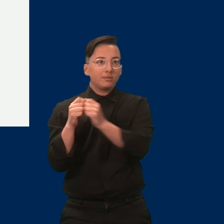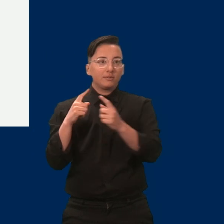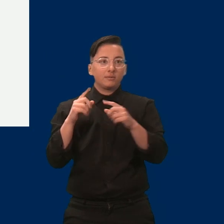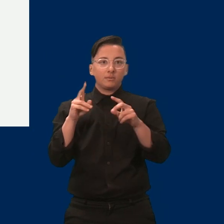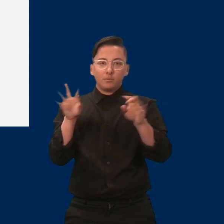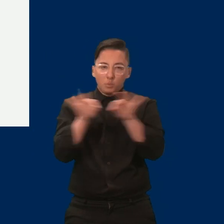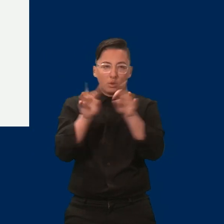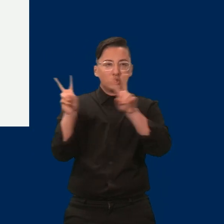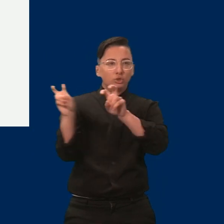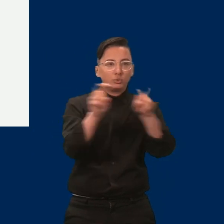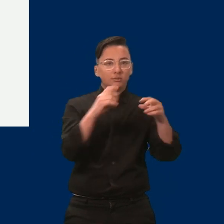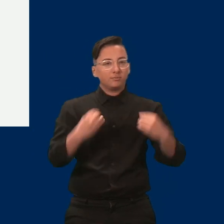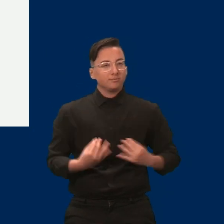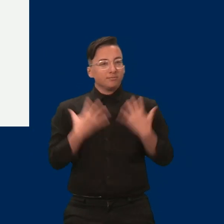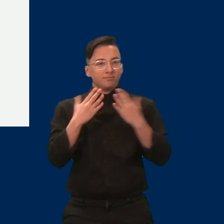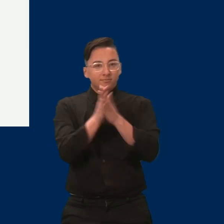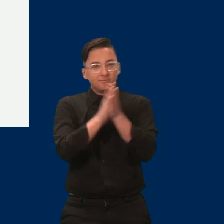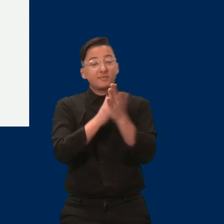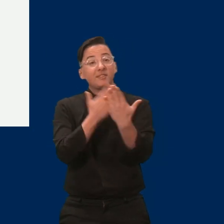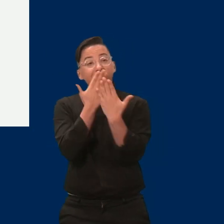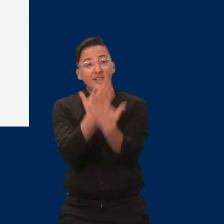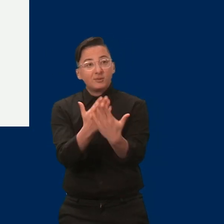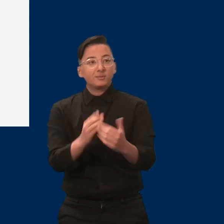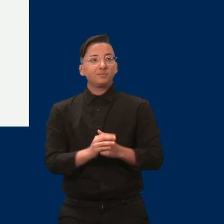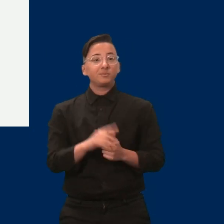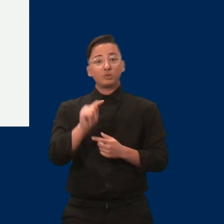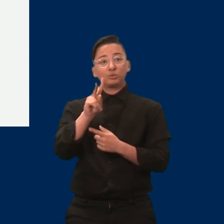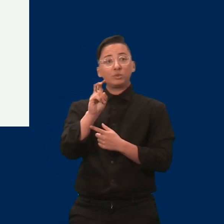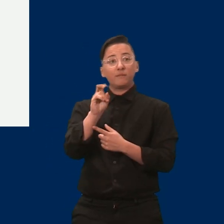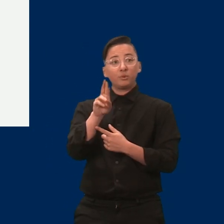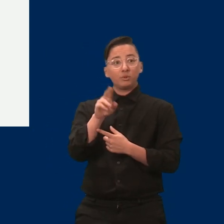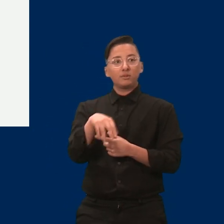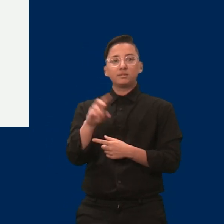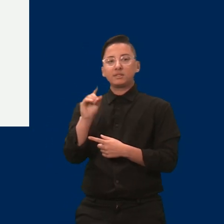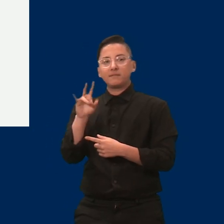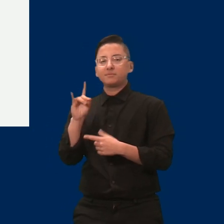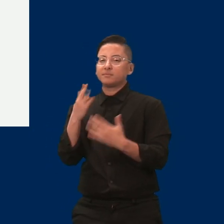and everyone on the call, thank you. I'd like to turn it to my partner in this,